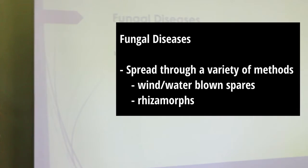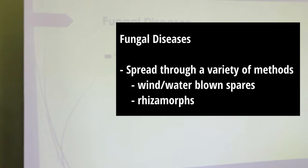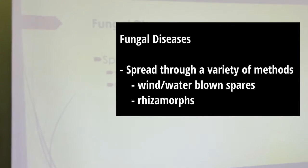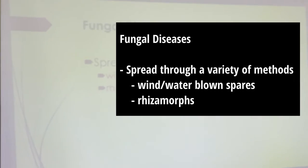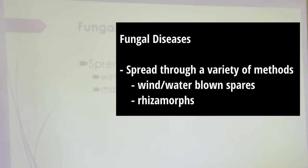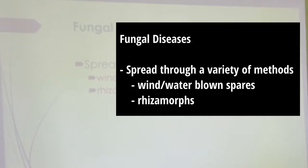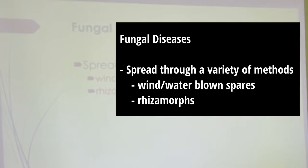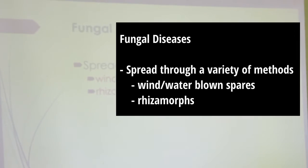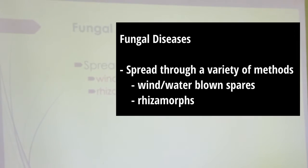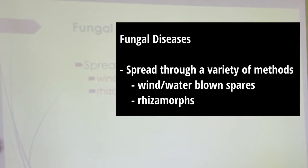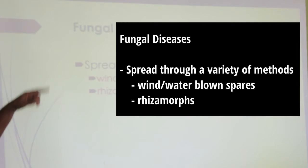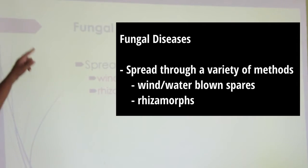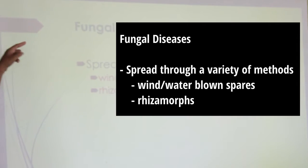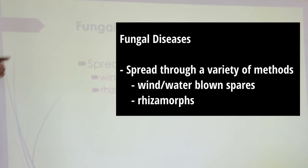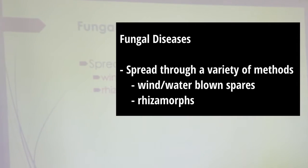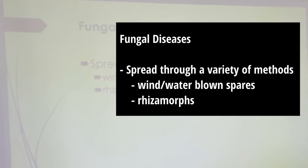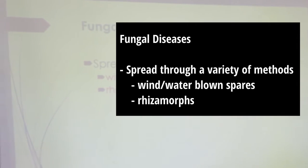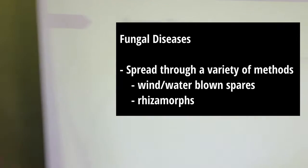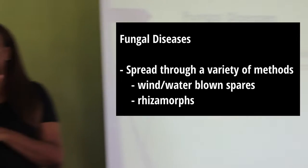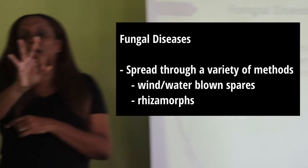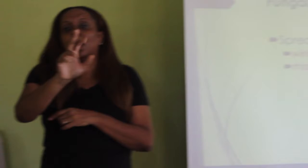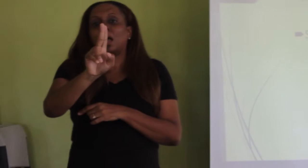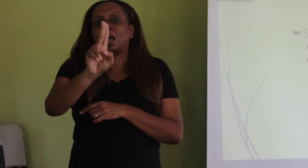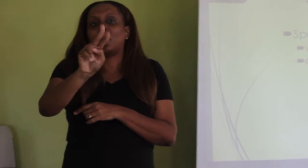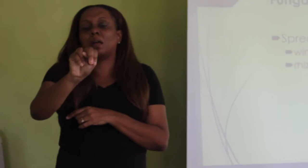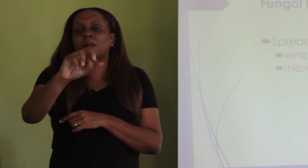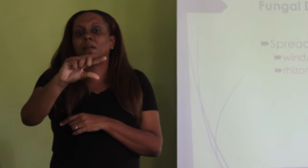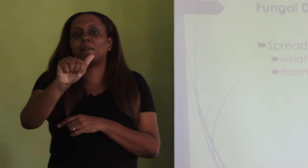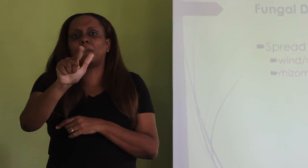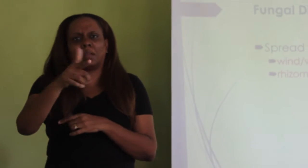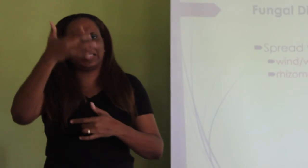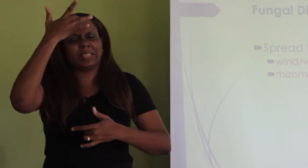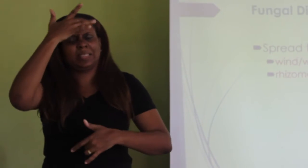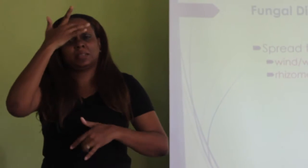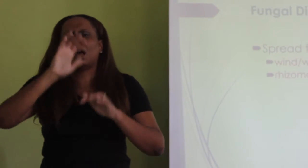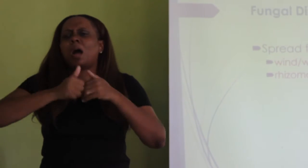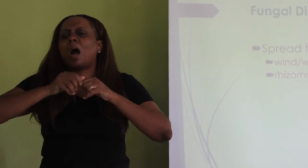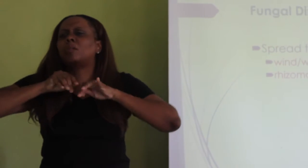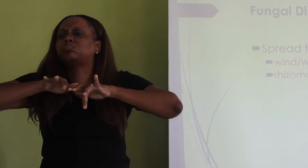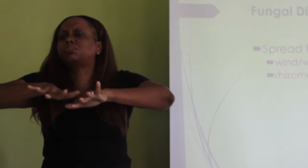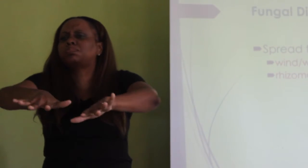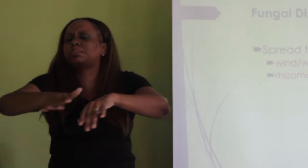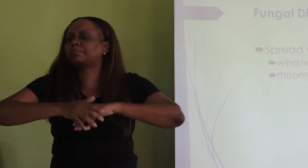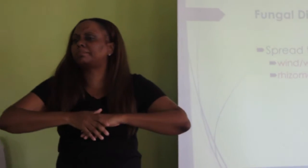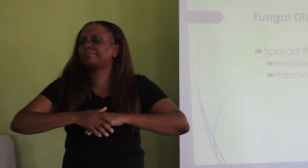fungus diseases they shred they're spread through a variety of metals